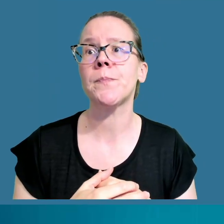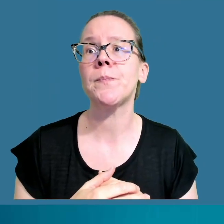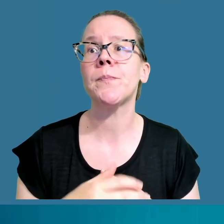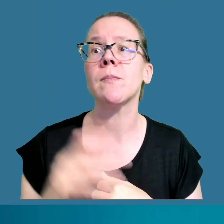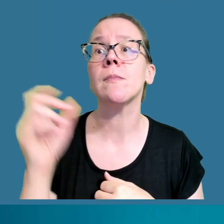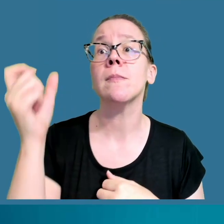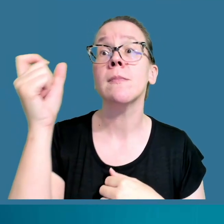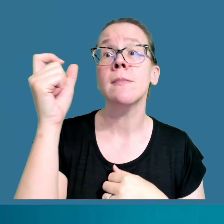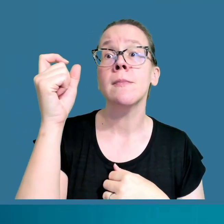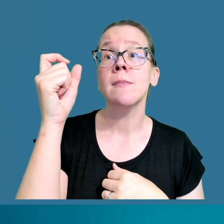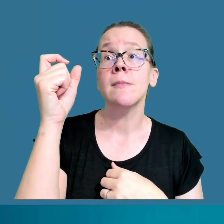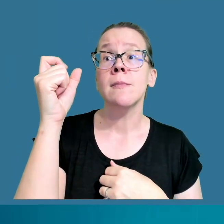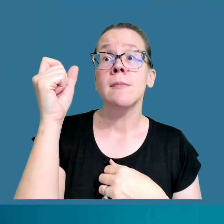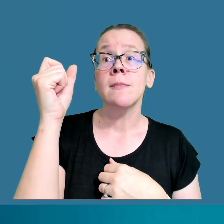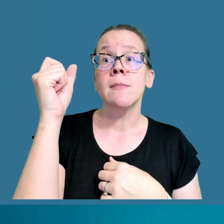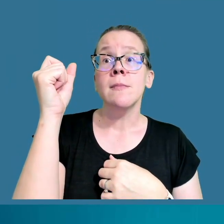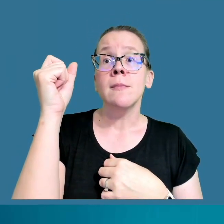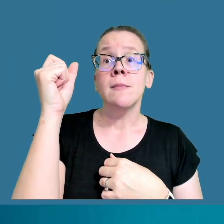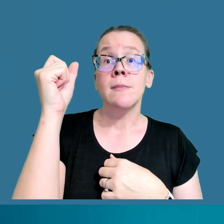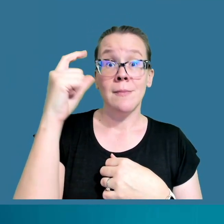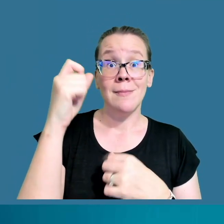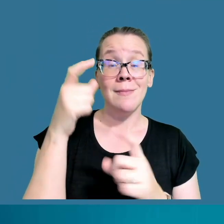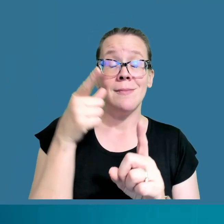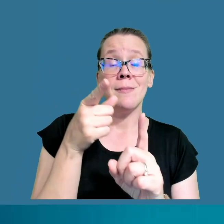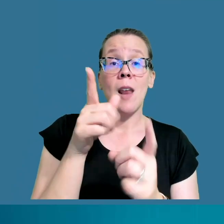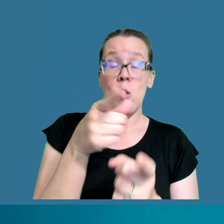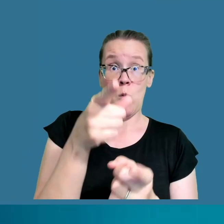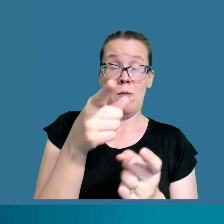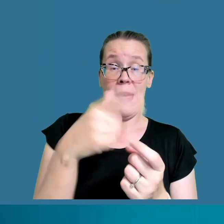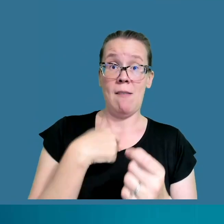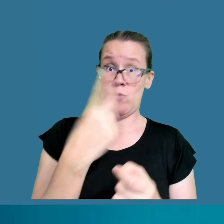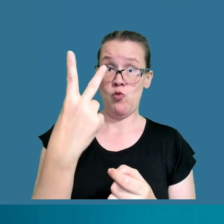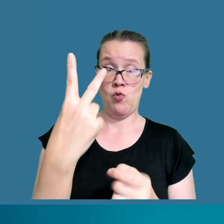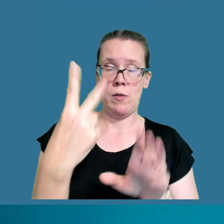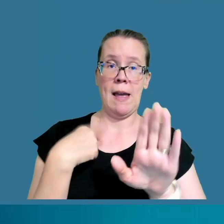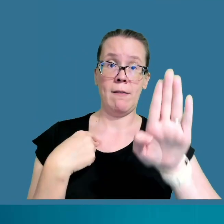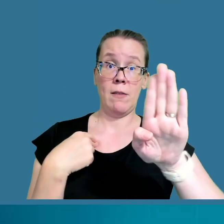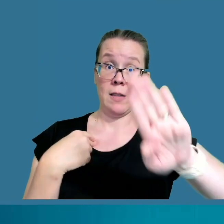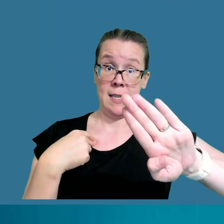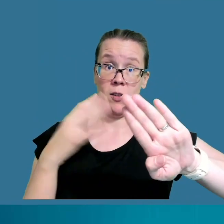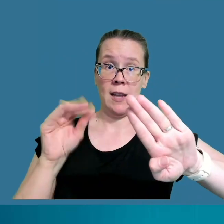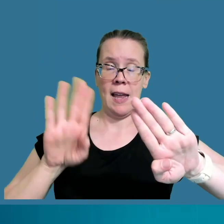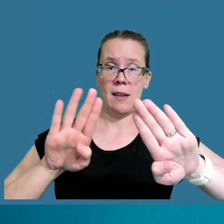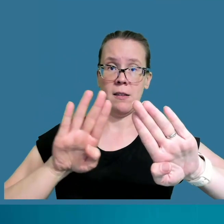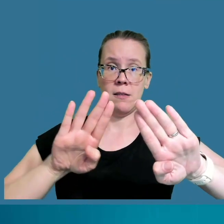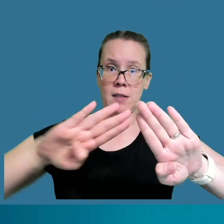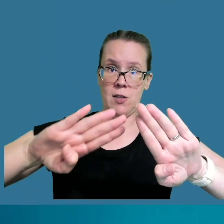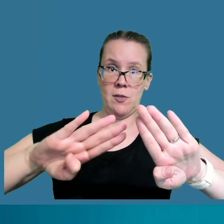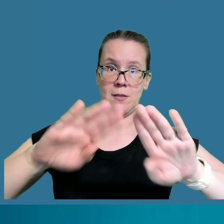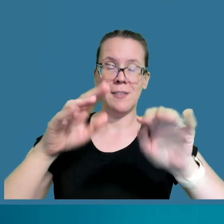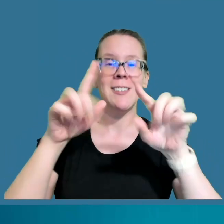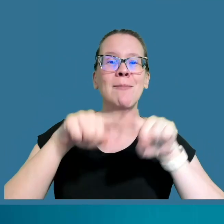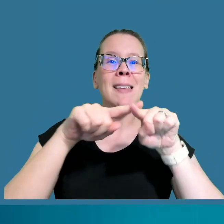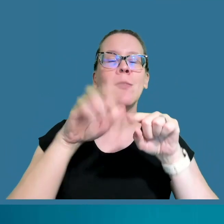One thing to keep in mind as you look at the pattern, um, there are two different options.